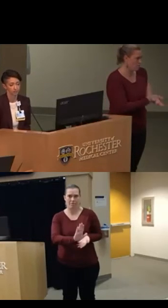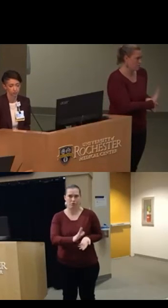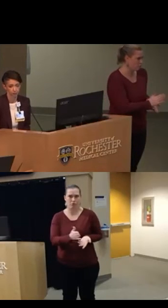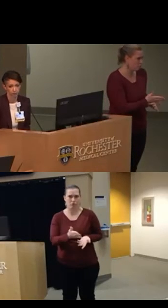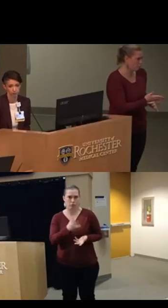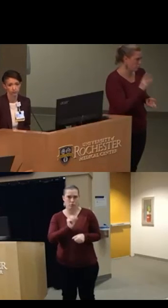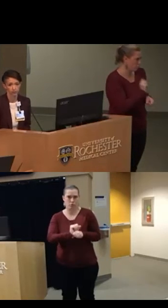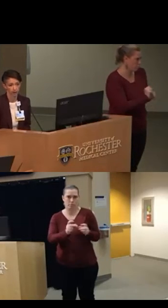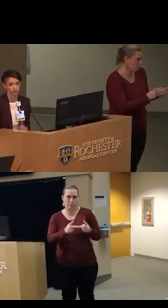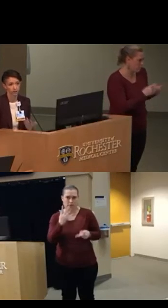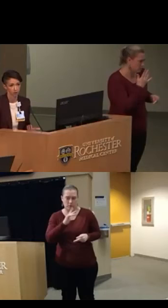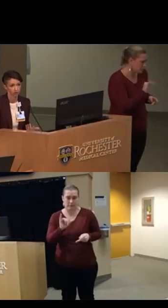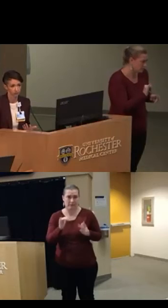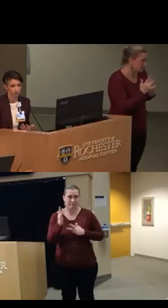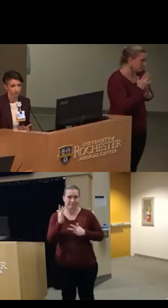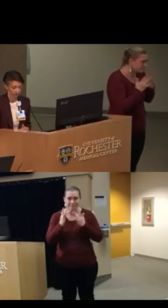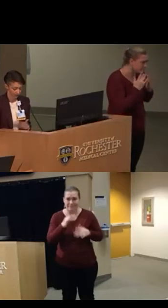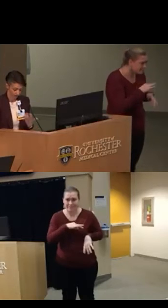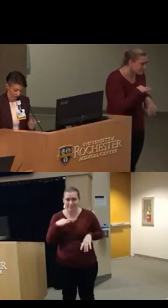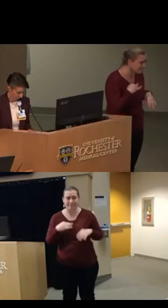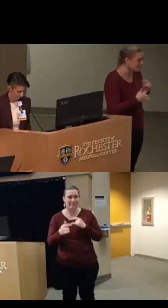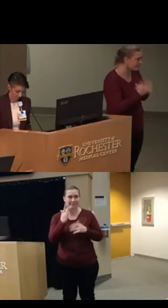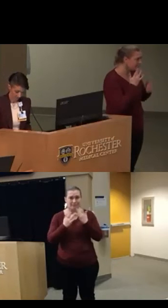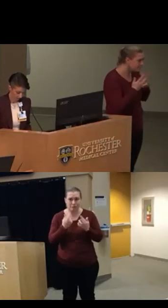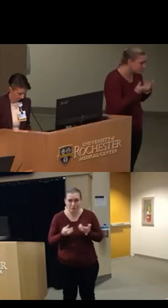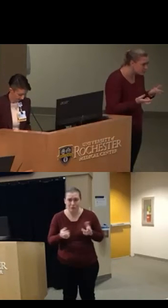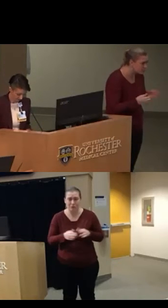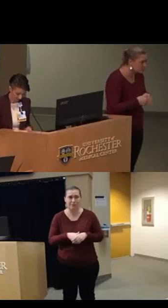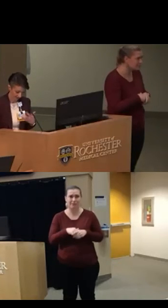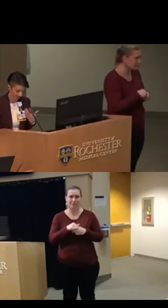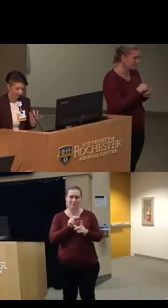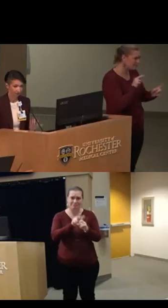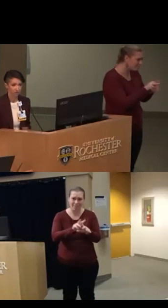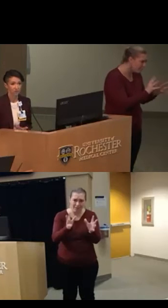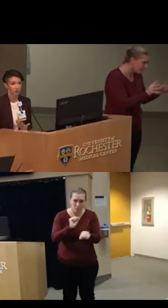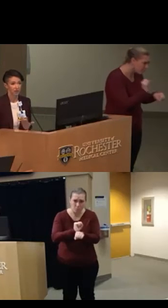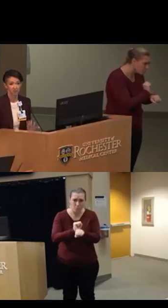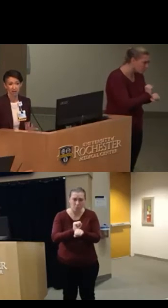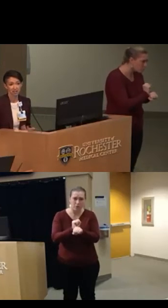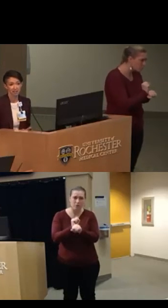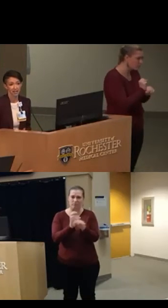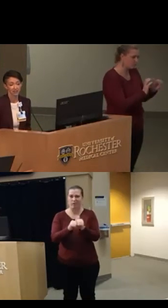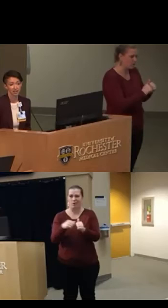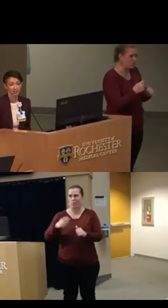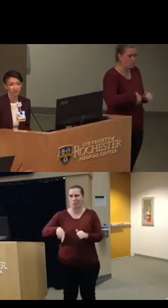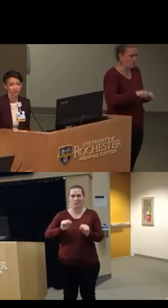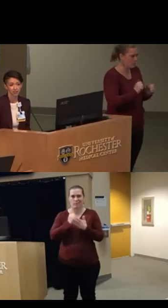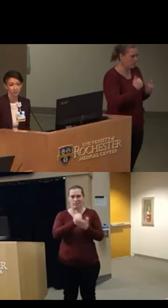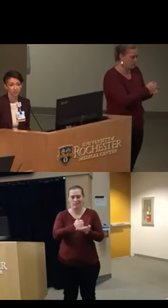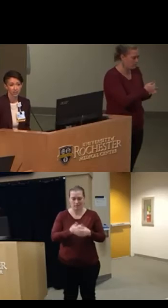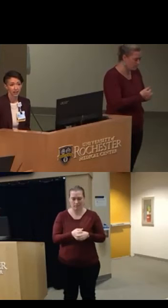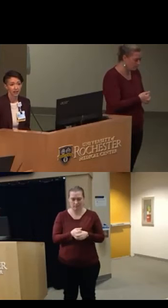of resources of high workloads the first thing is what are the factors that are under your control